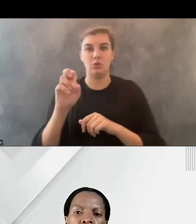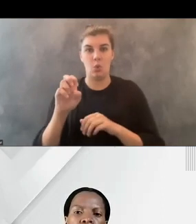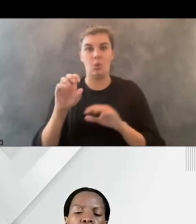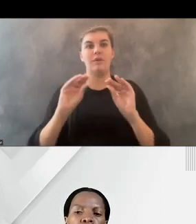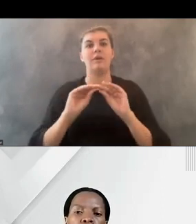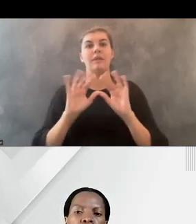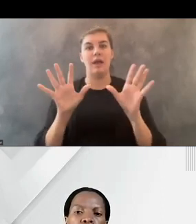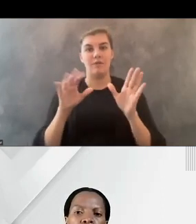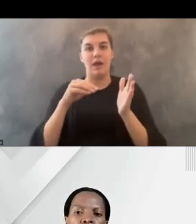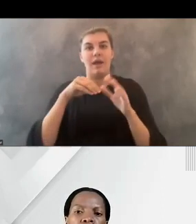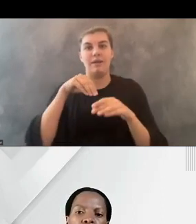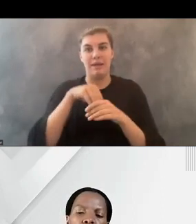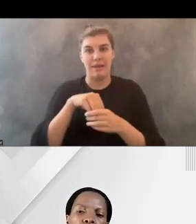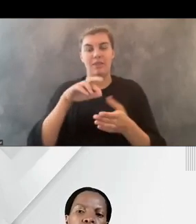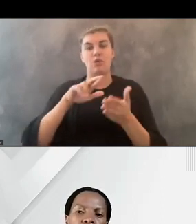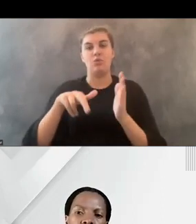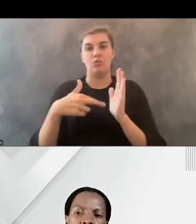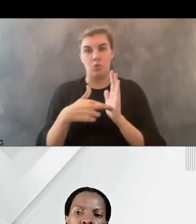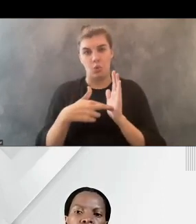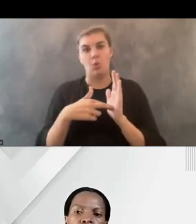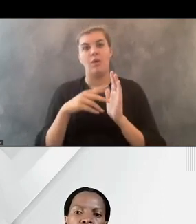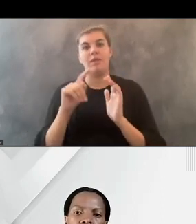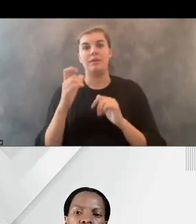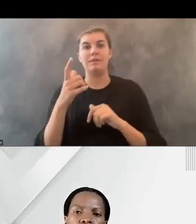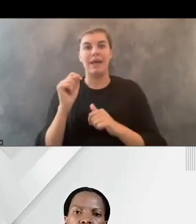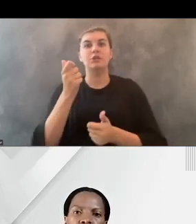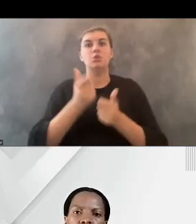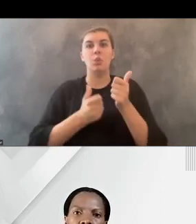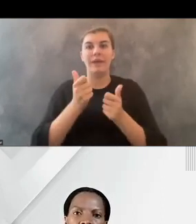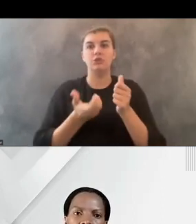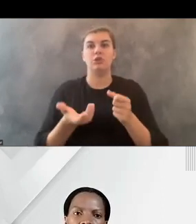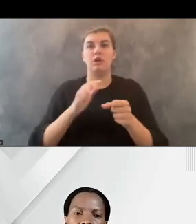text, which passenger loading areas are covered by these guidelines.